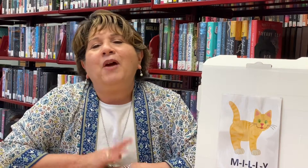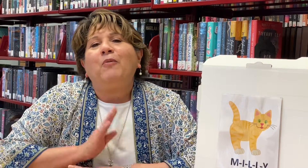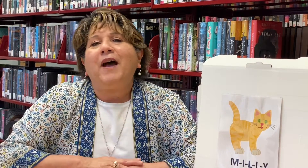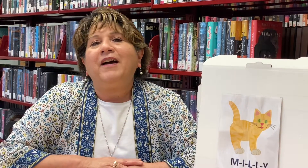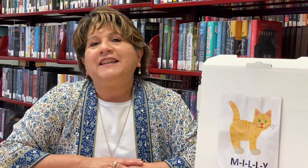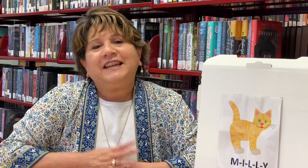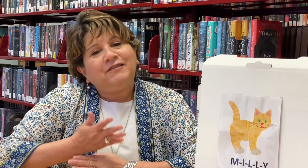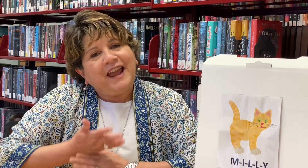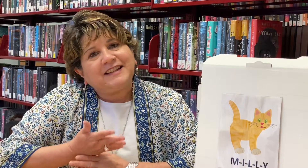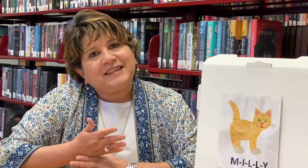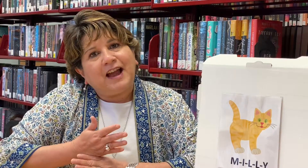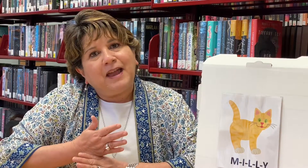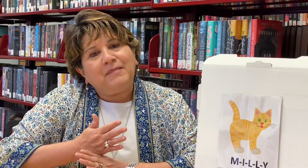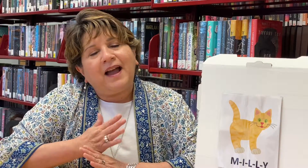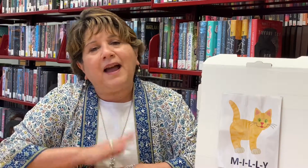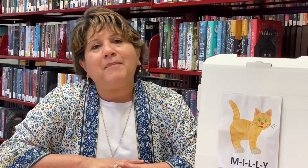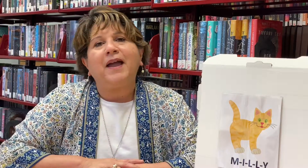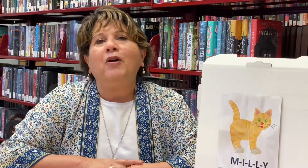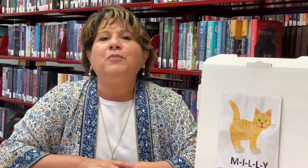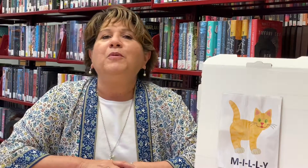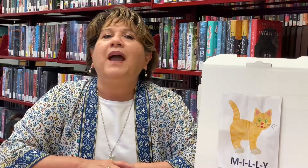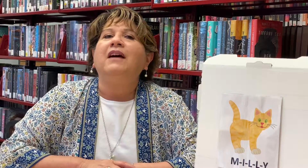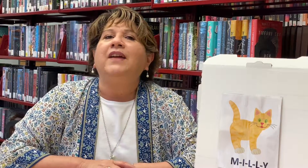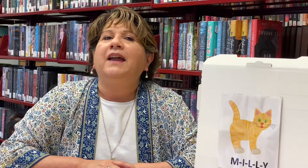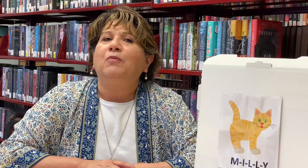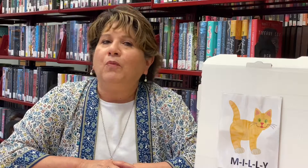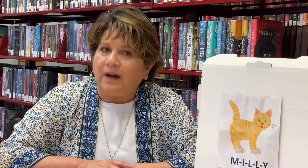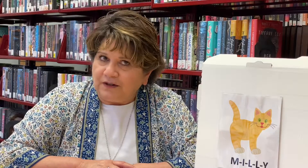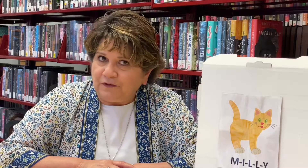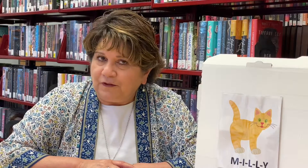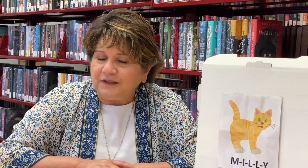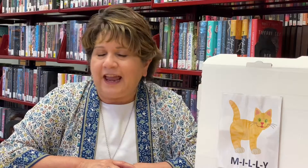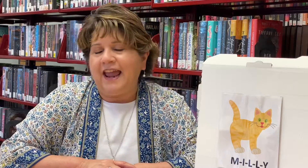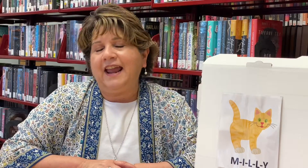Well, until next time, I hope you have a wonderful day